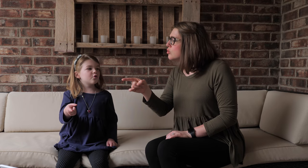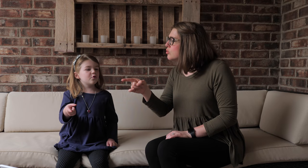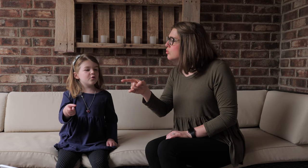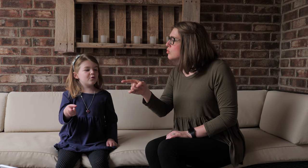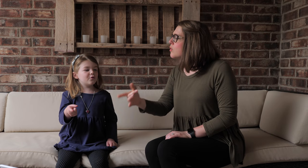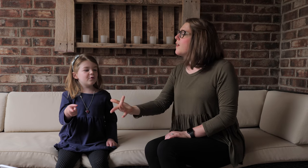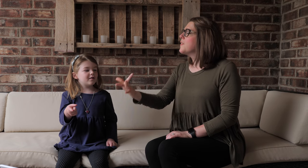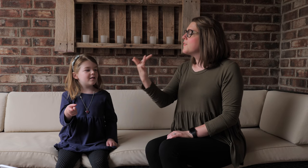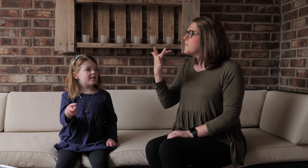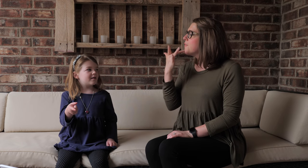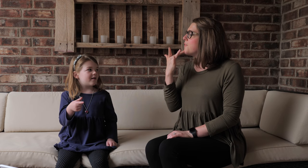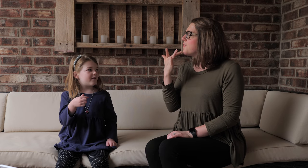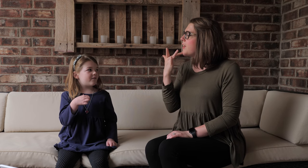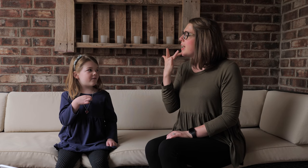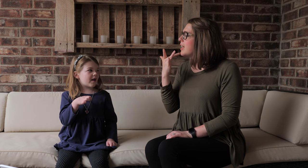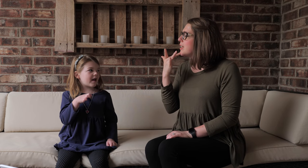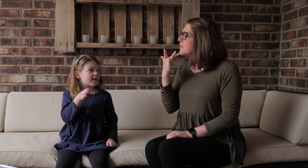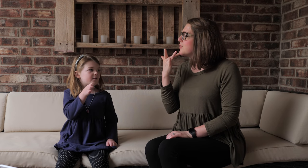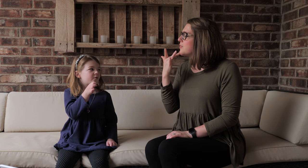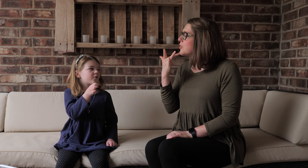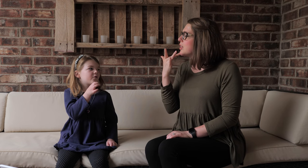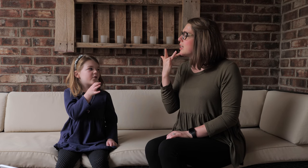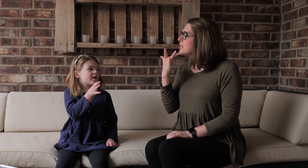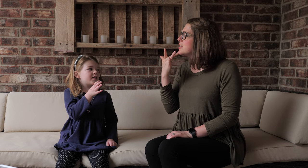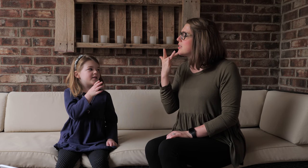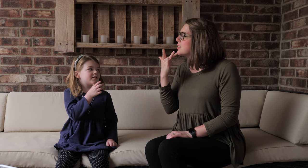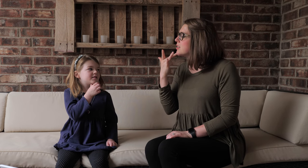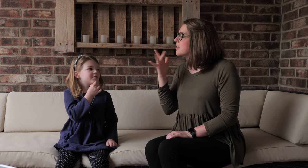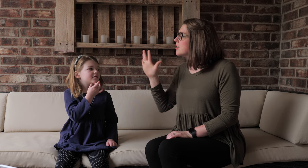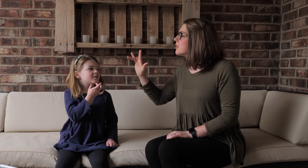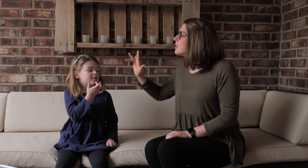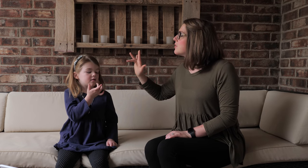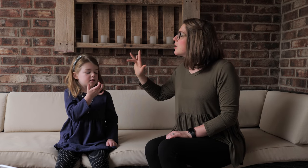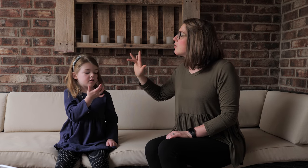YOU FAVORITE this finger right here COLOR WHAT